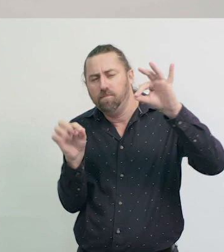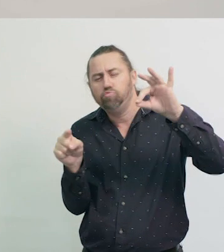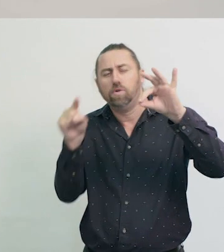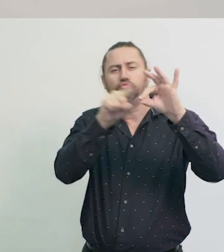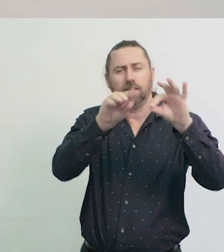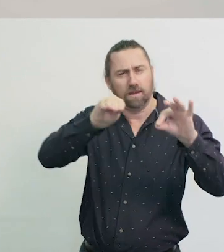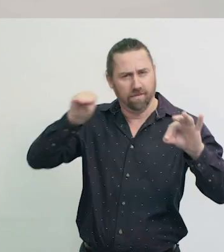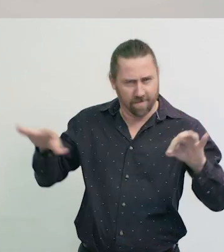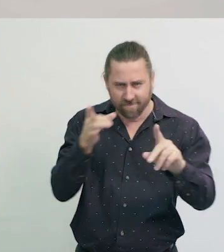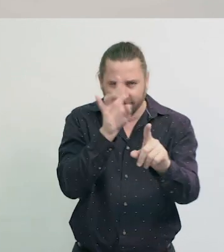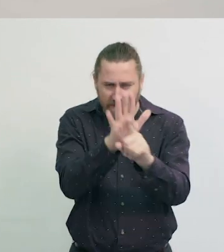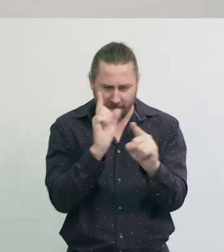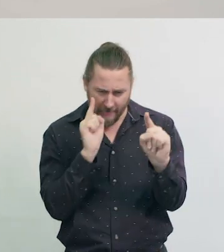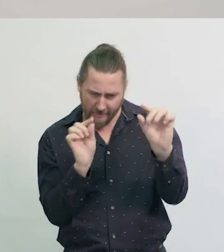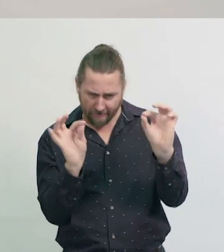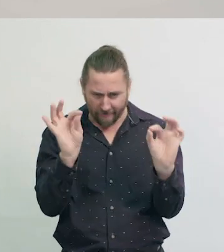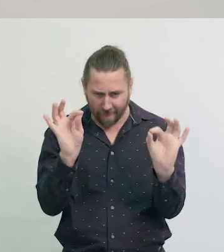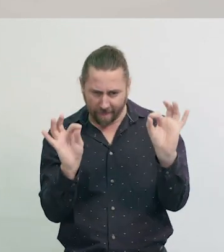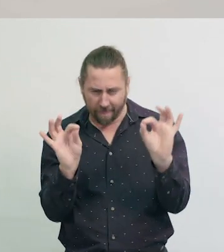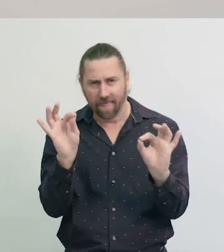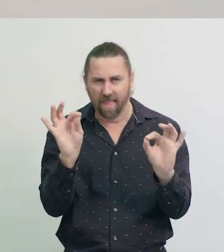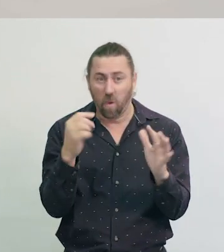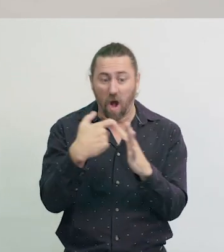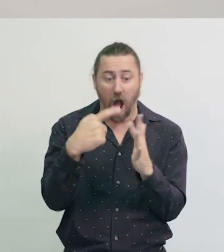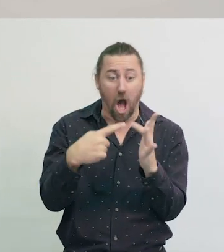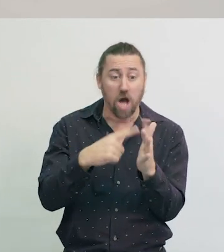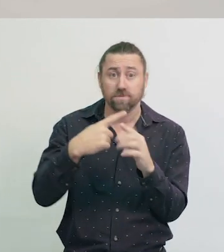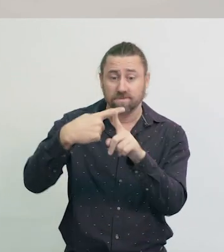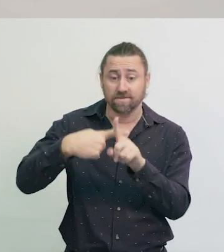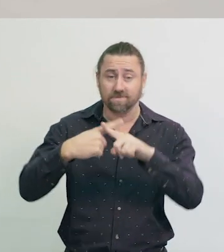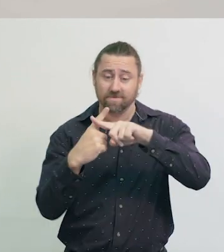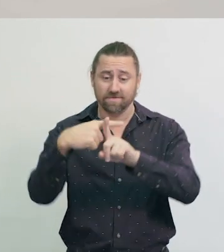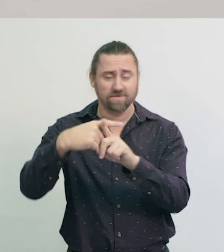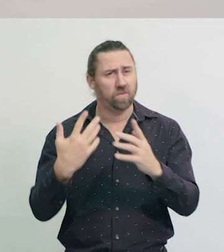or perhaps you could experiment with different angles in a kite.